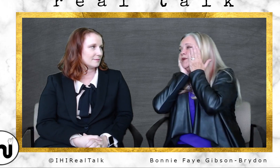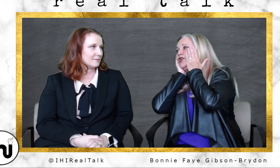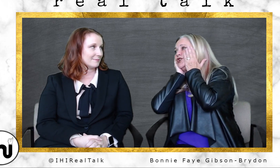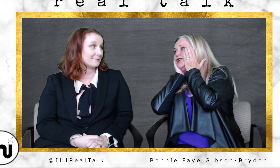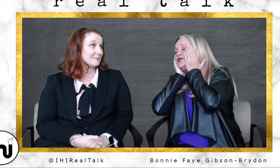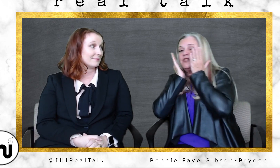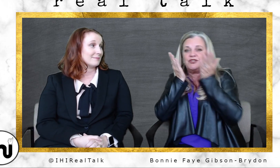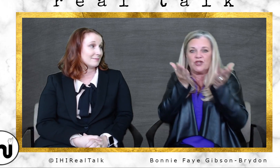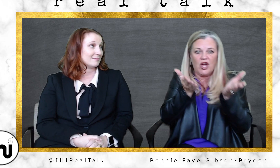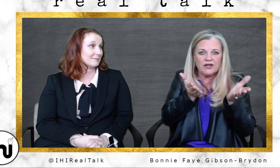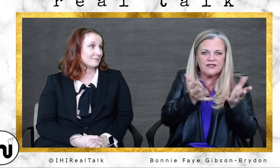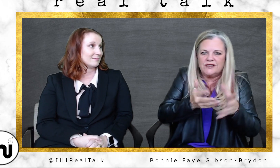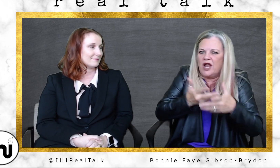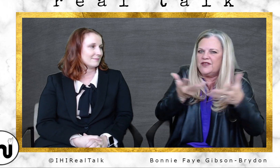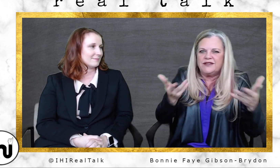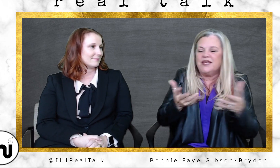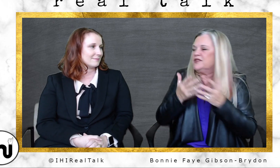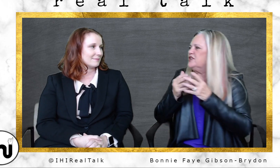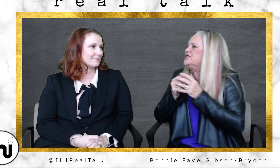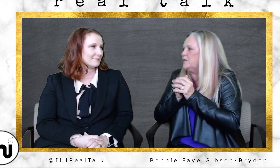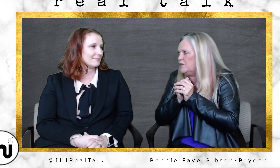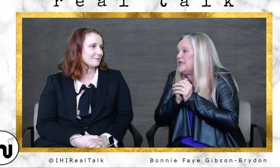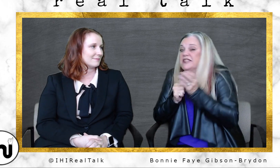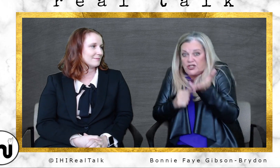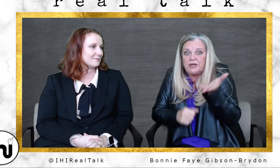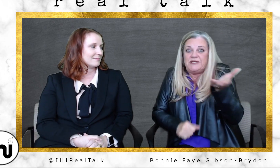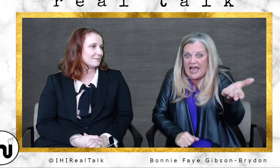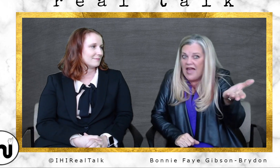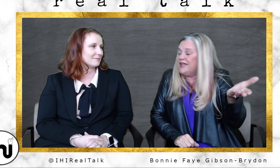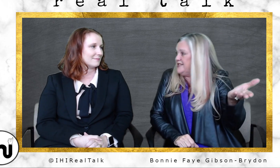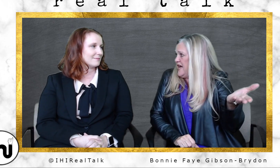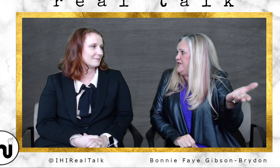goodness! The songs and all that there's some, there's some talent out there!